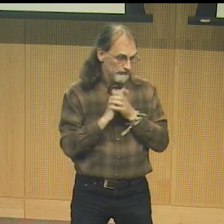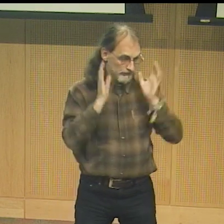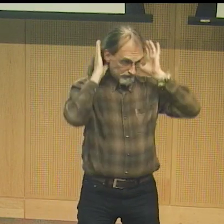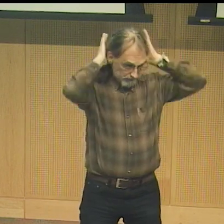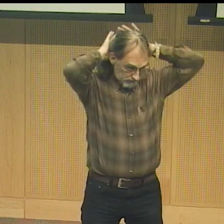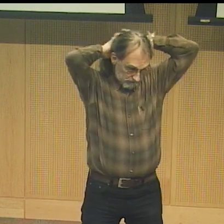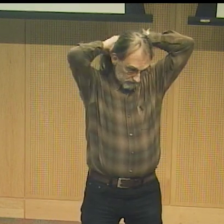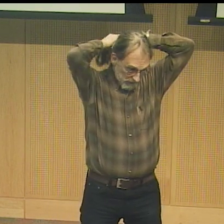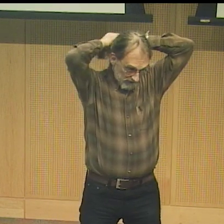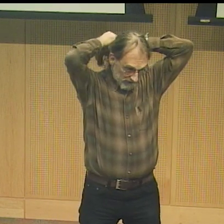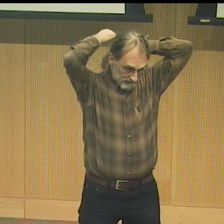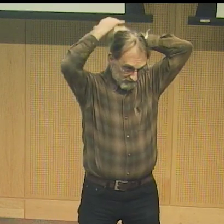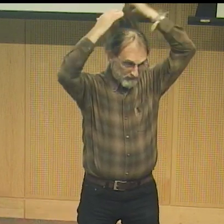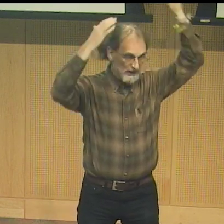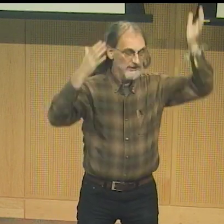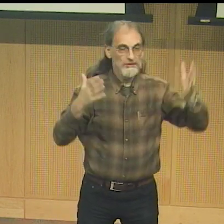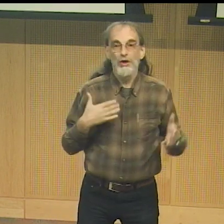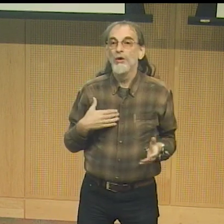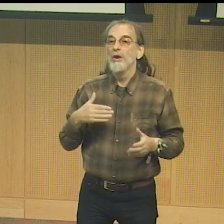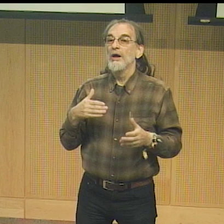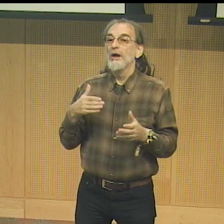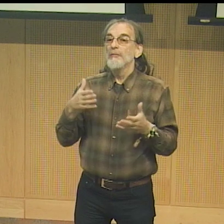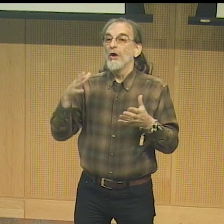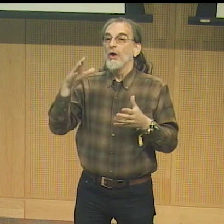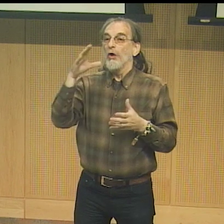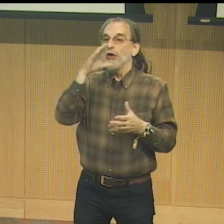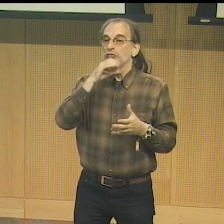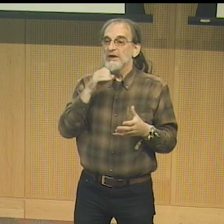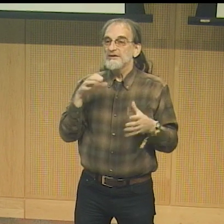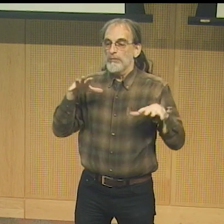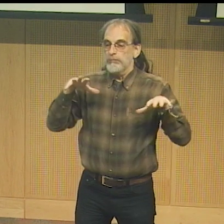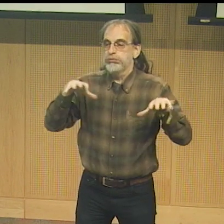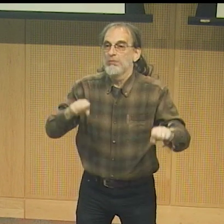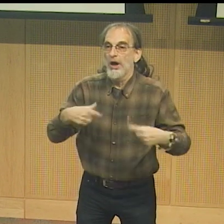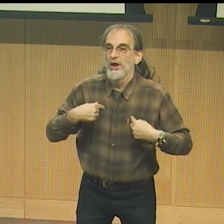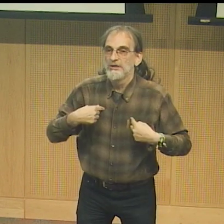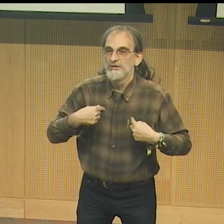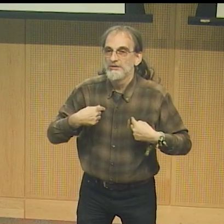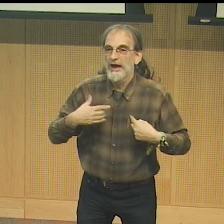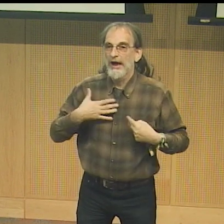Today, oralism has taken over not only us, but the division